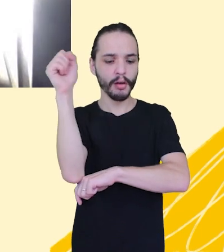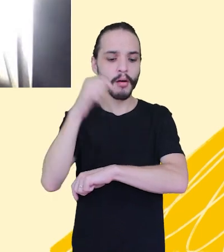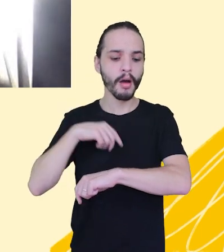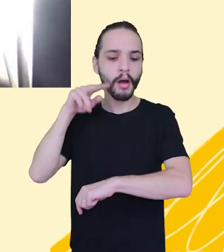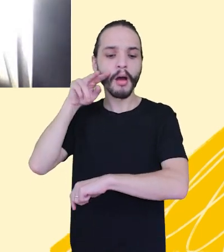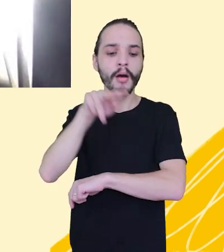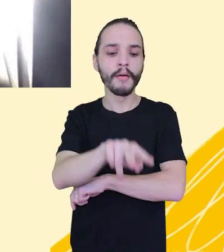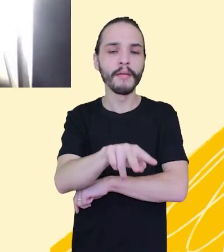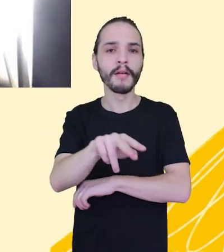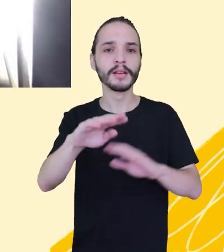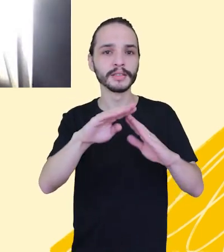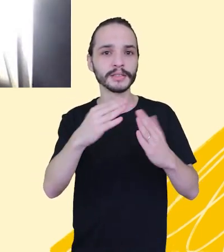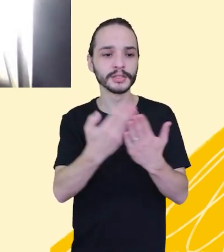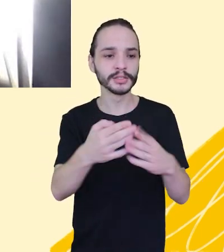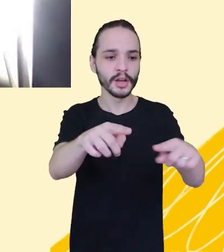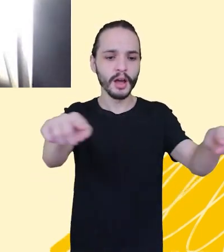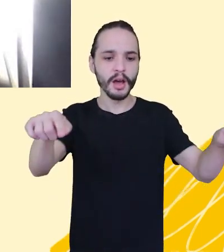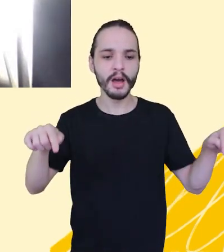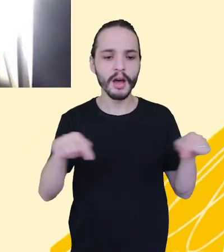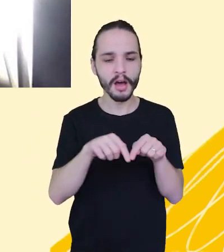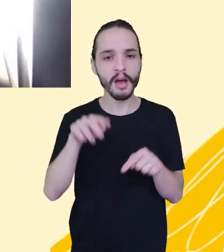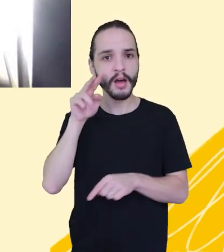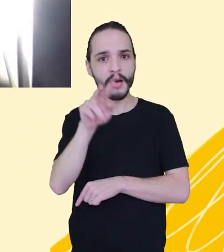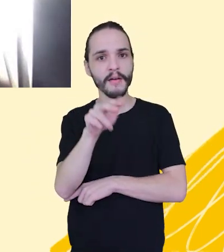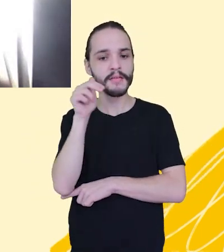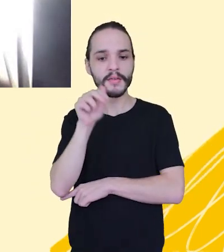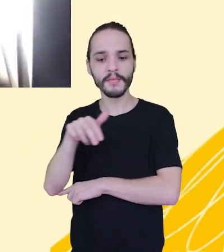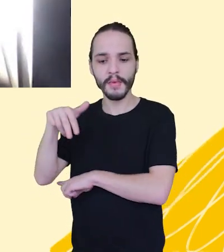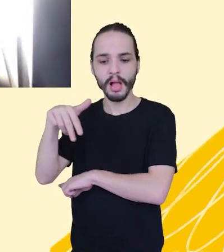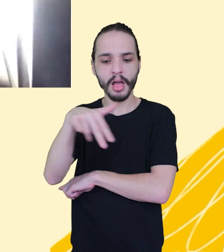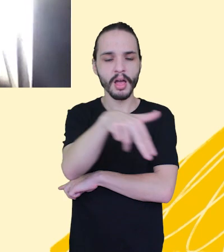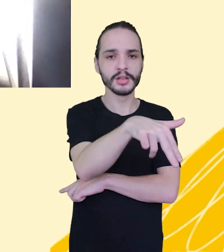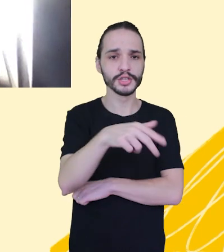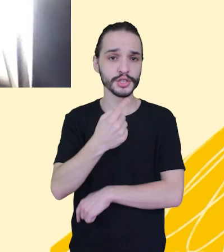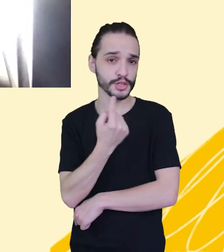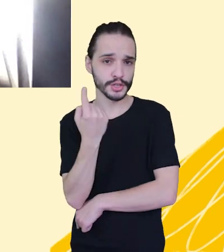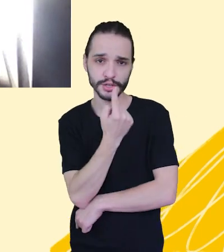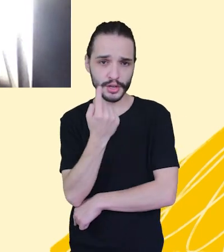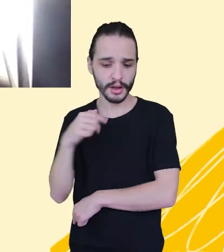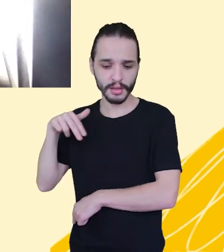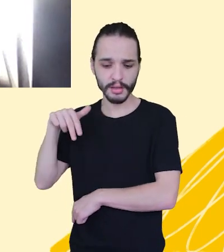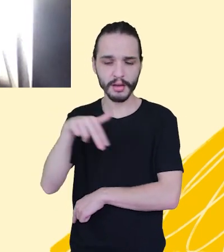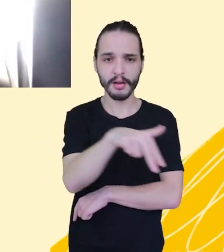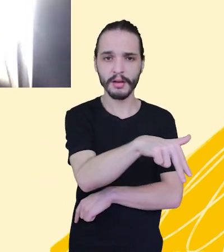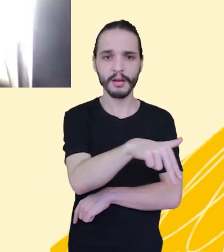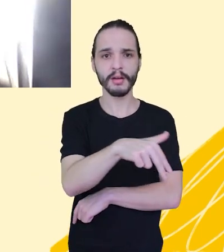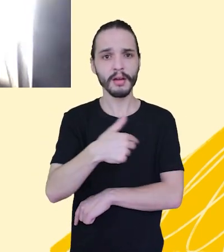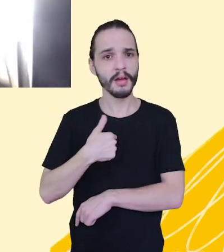I would see a woman running alone across the schoolyard I would like to look at her.